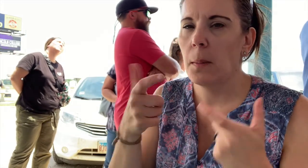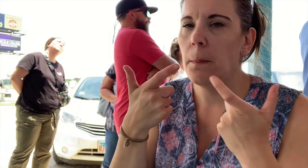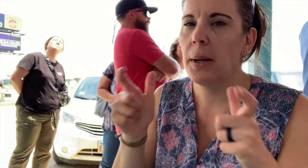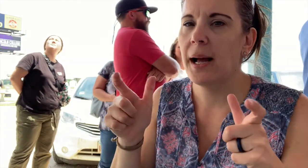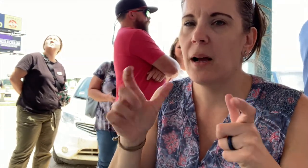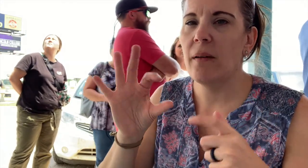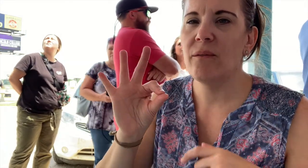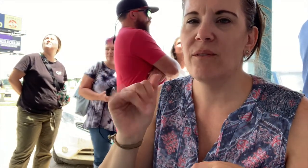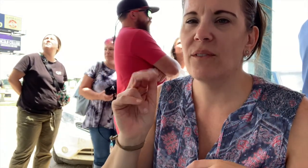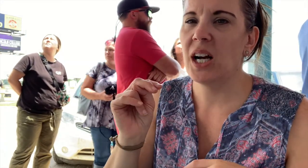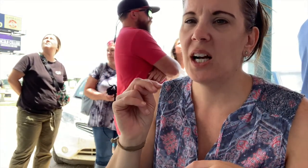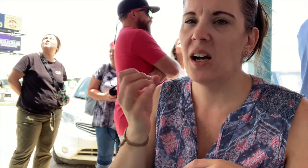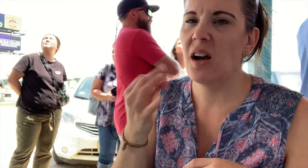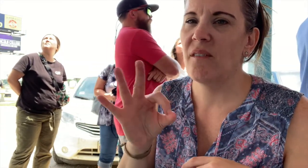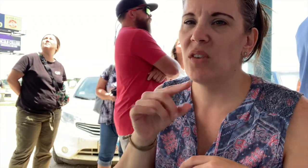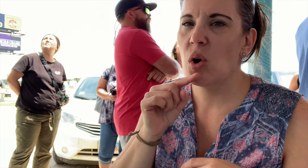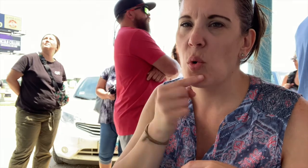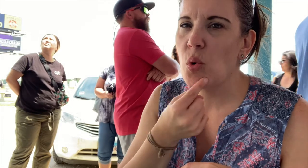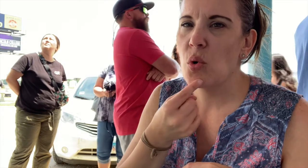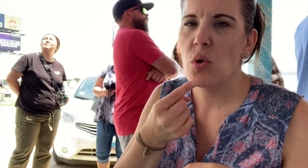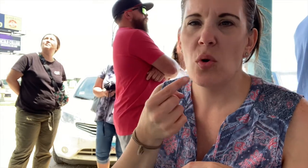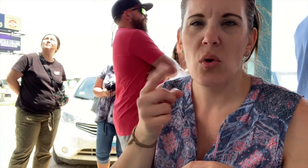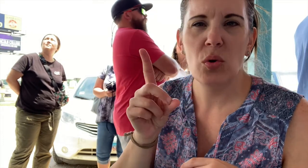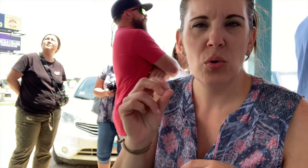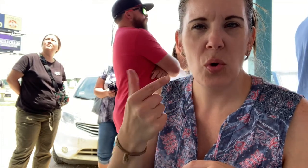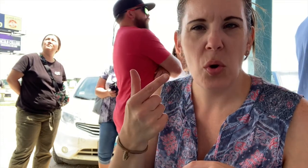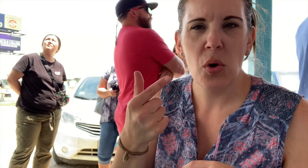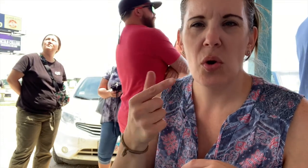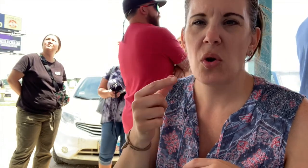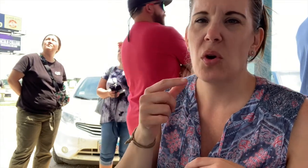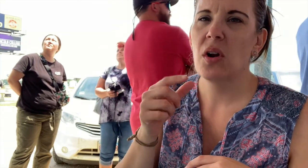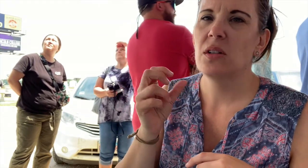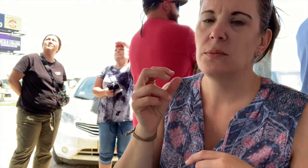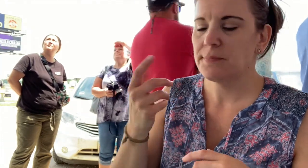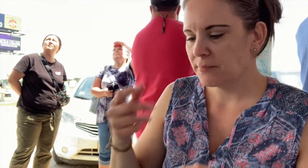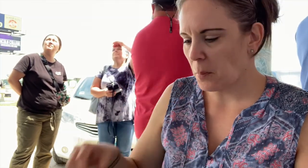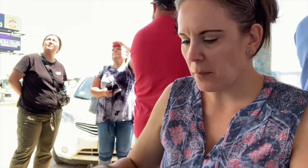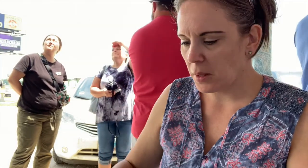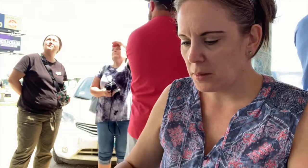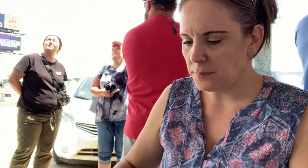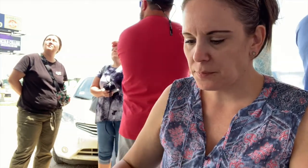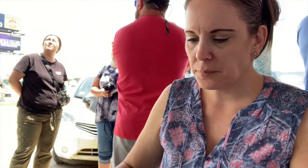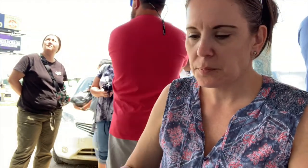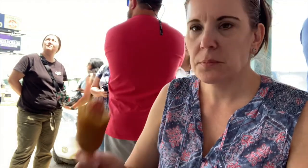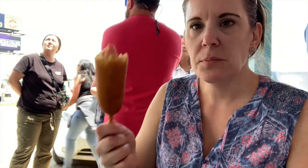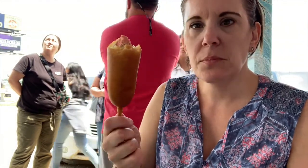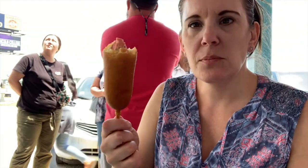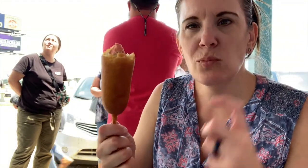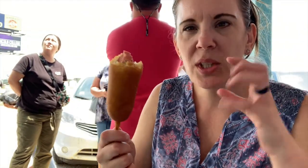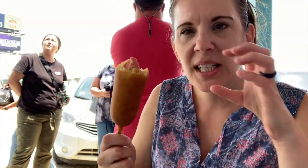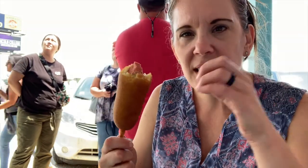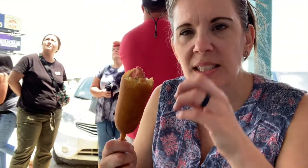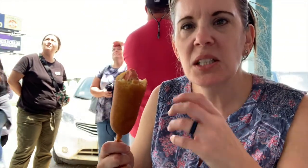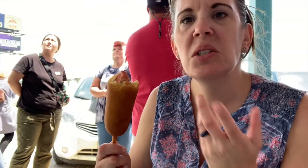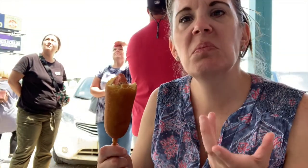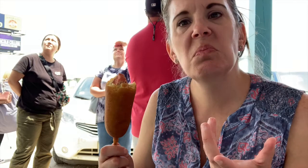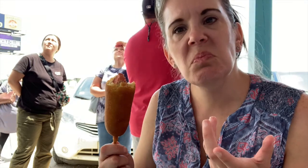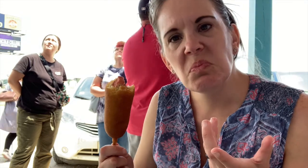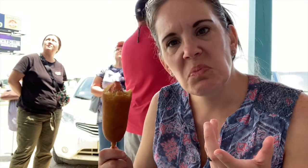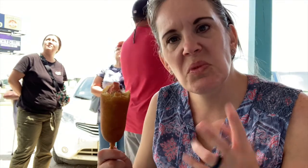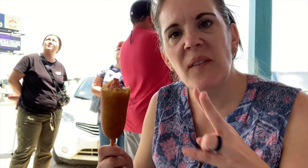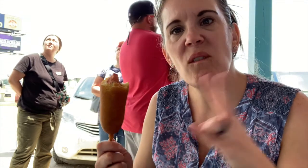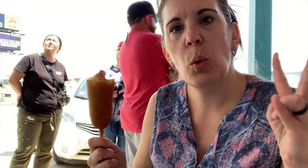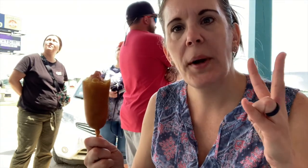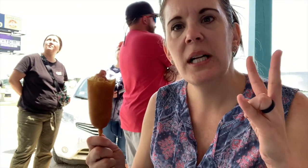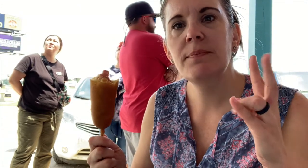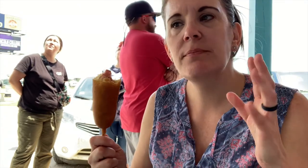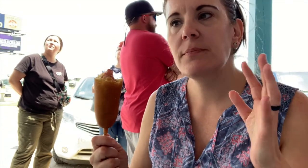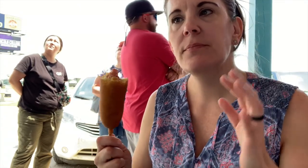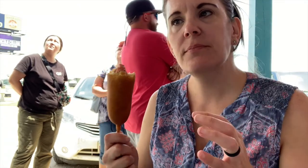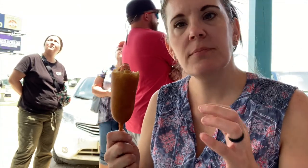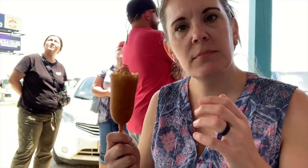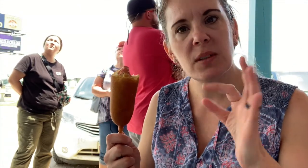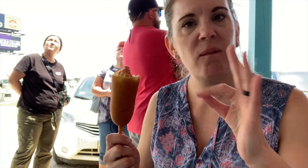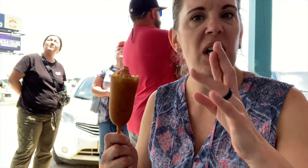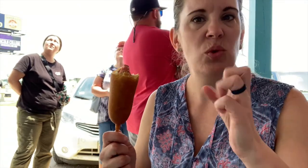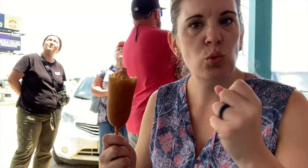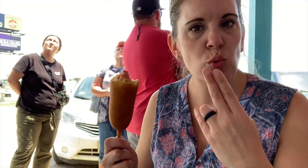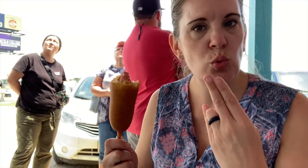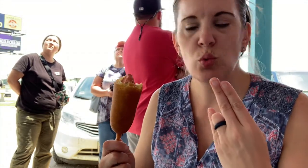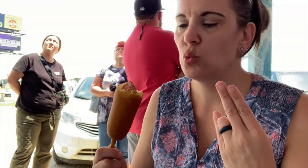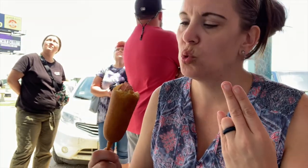I am not a big fans of corndogs so.... I have already bite it. Uhmm very fresh